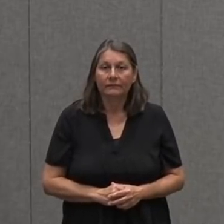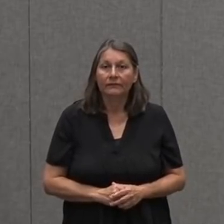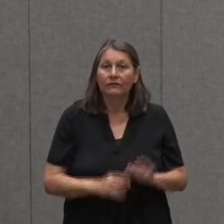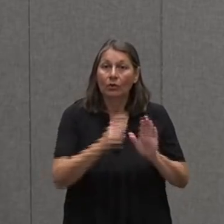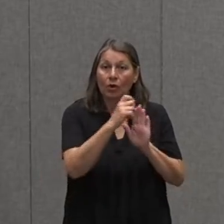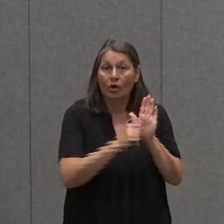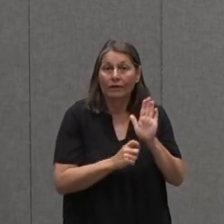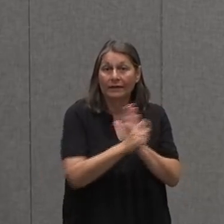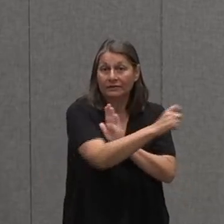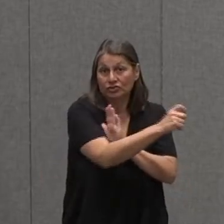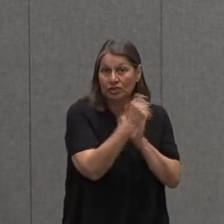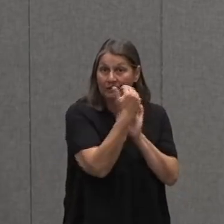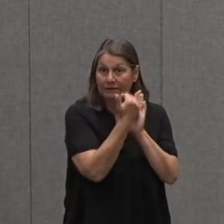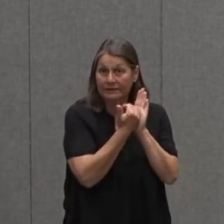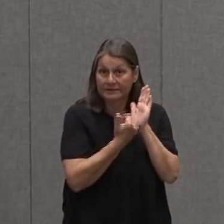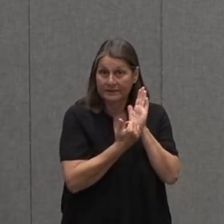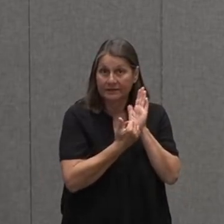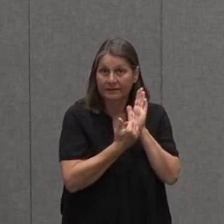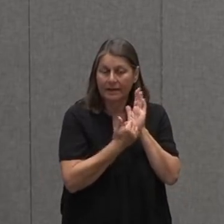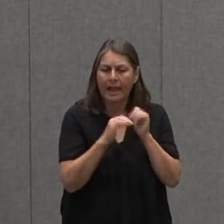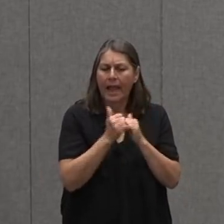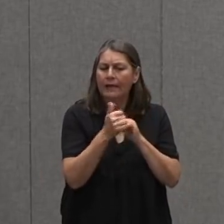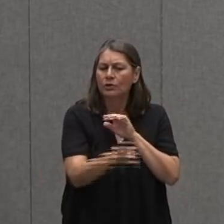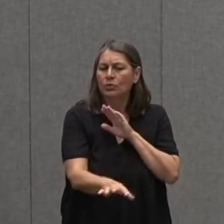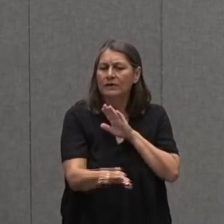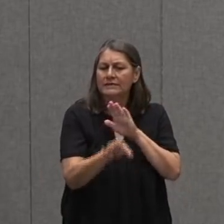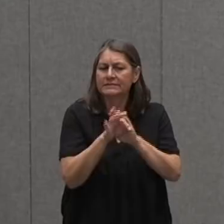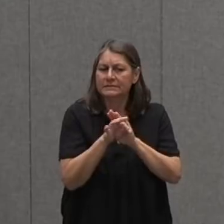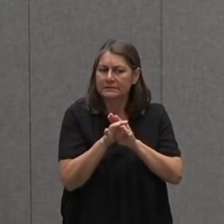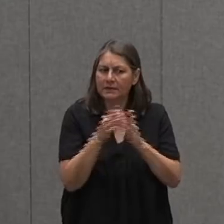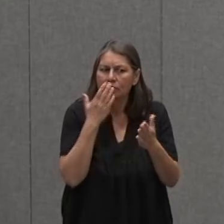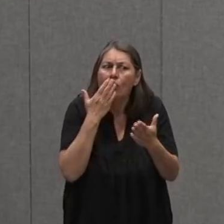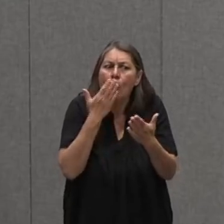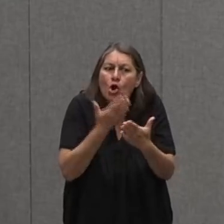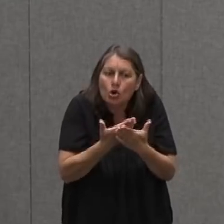is select, how to select a credible and reliable source.